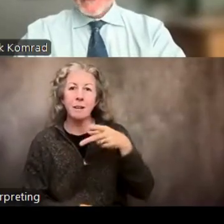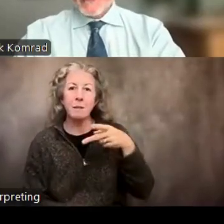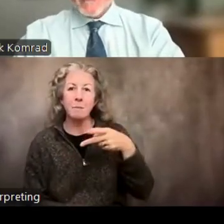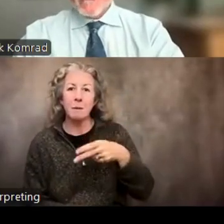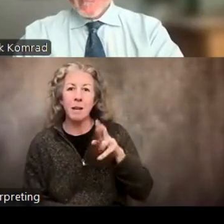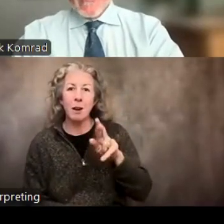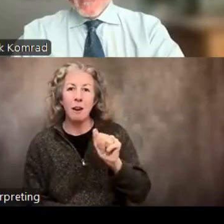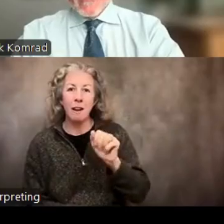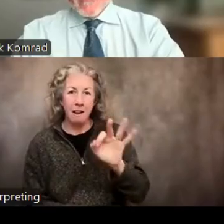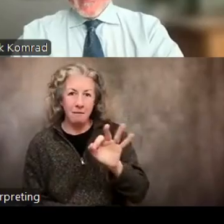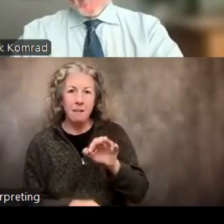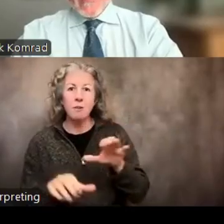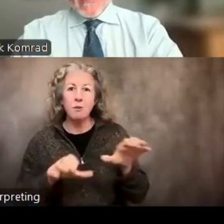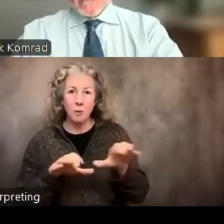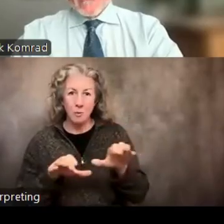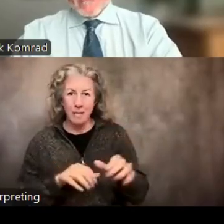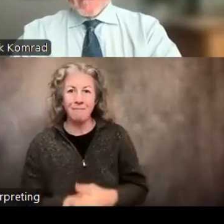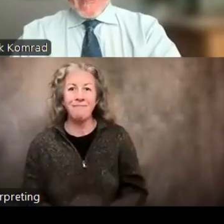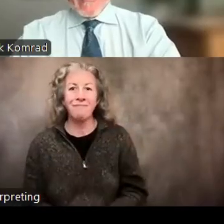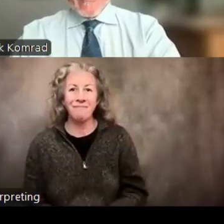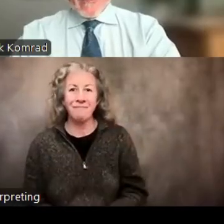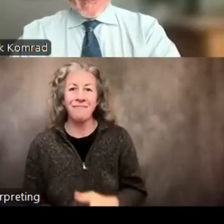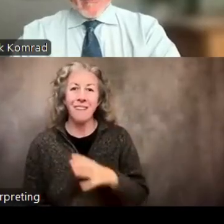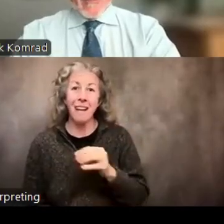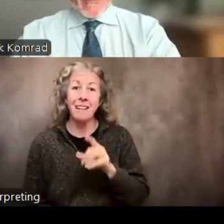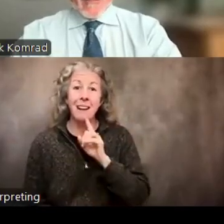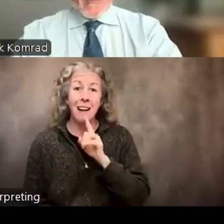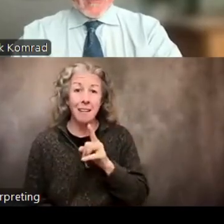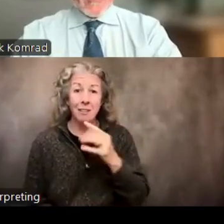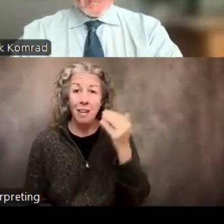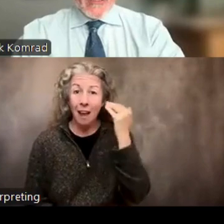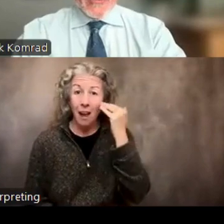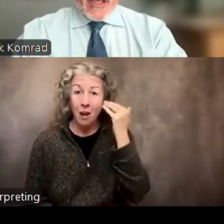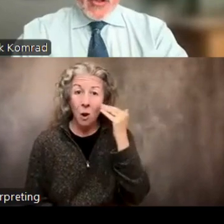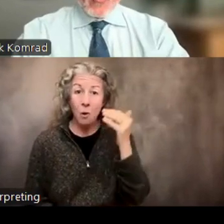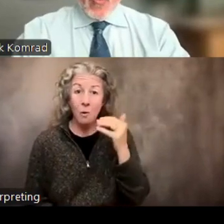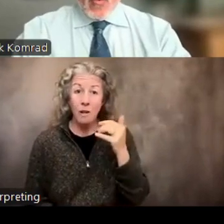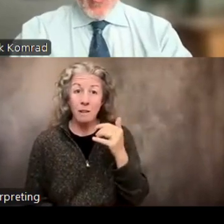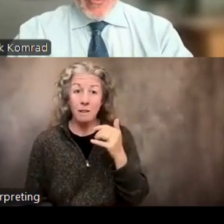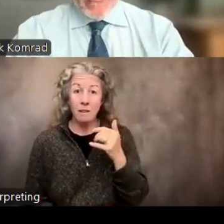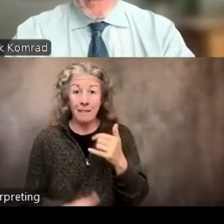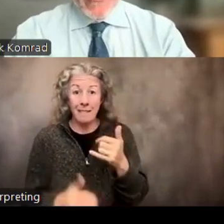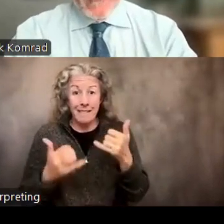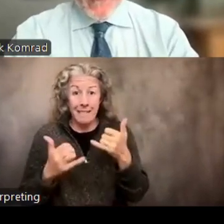doing, and in fact, I know that this is a central core theme for